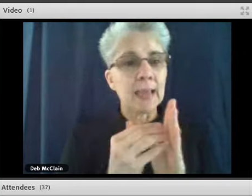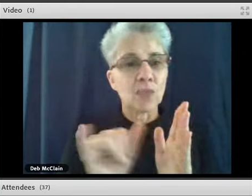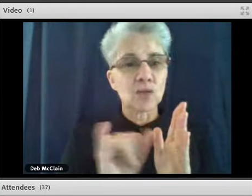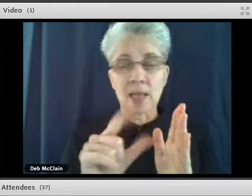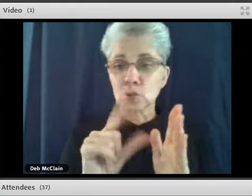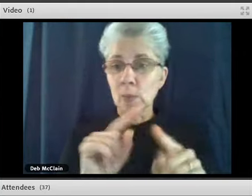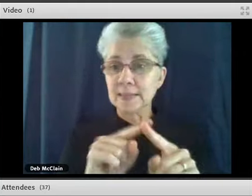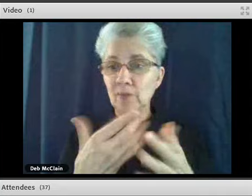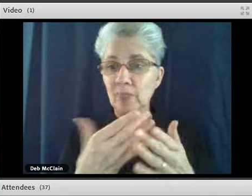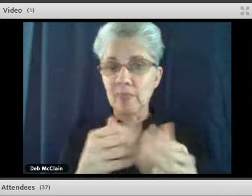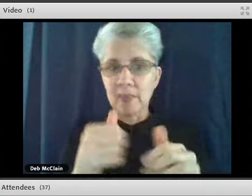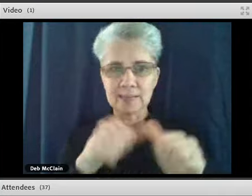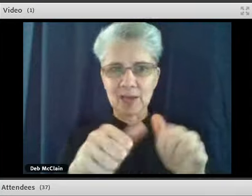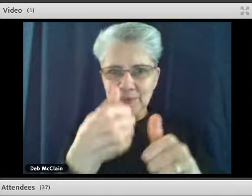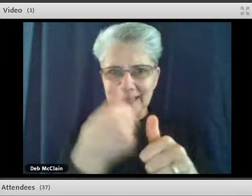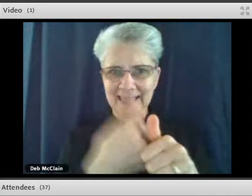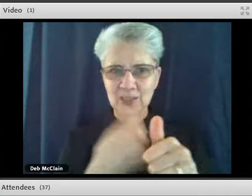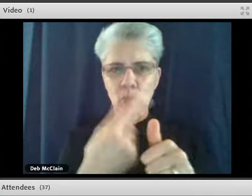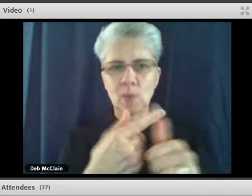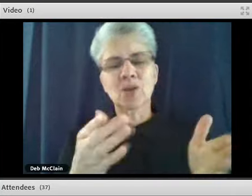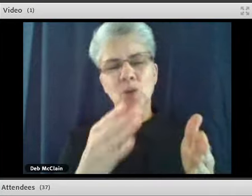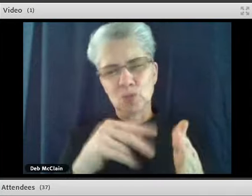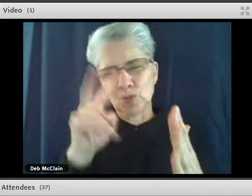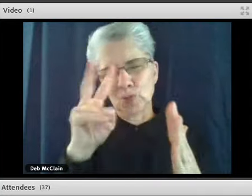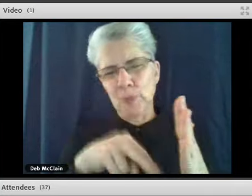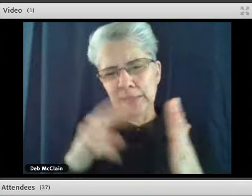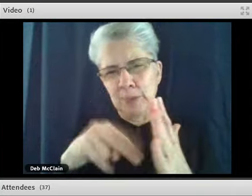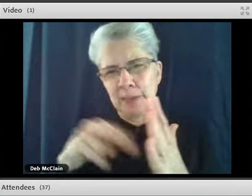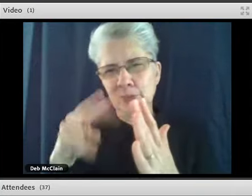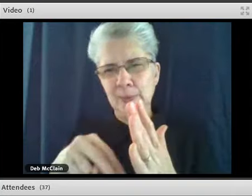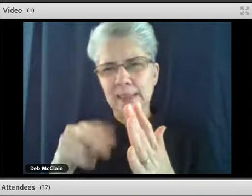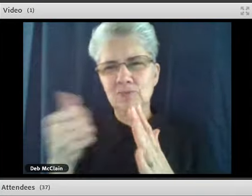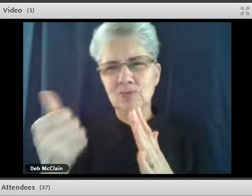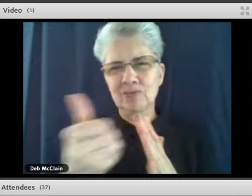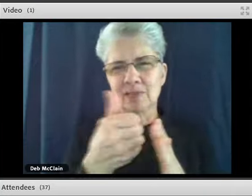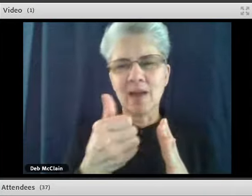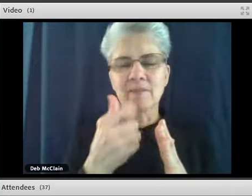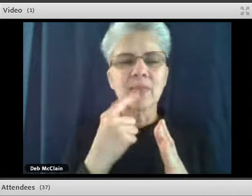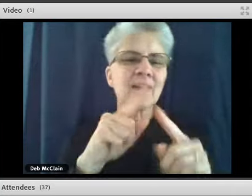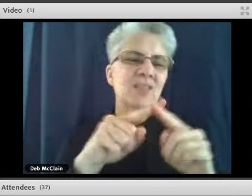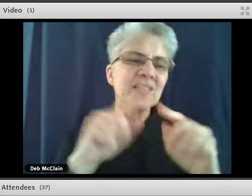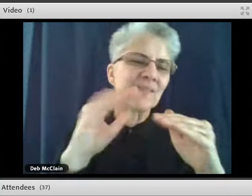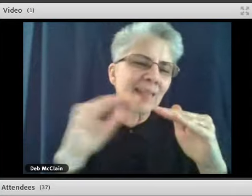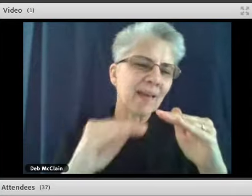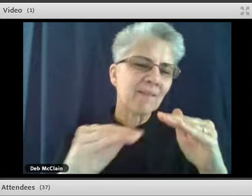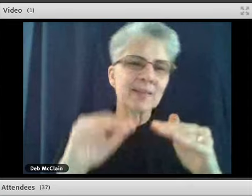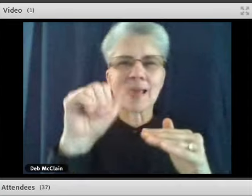And again, there's, like, 20 different things under each one of these. So, I encourage you to go take a look. And again, they have different levels.